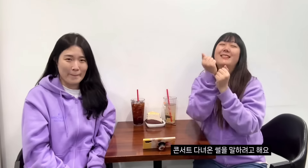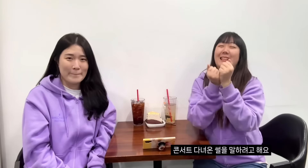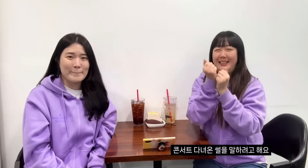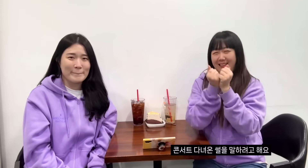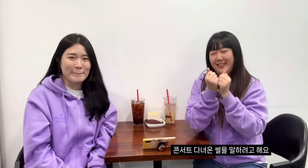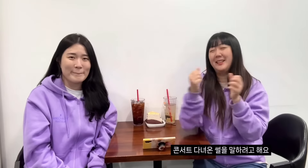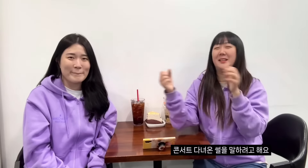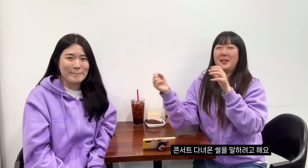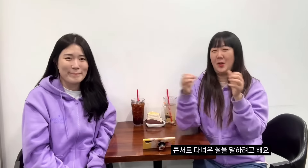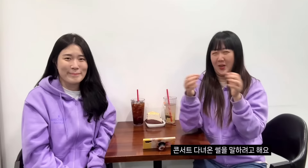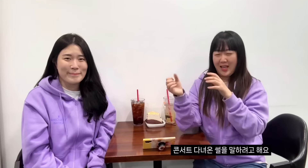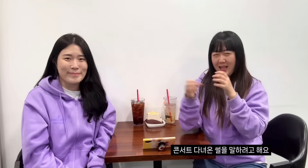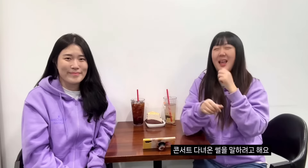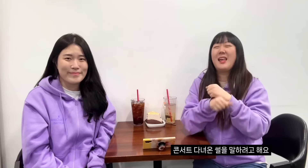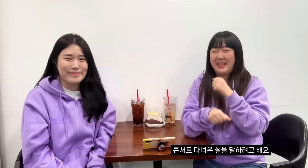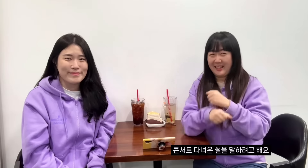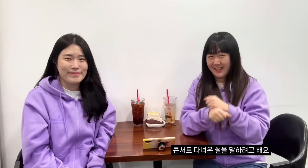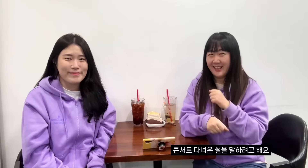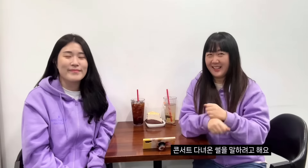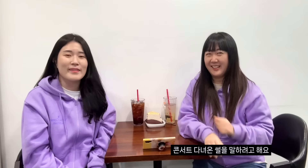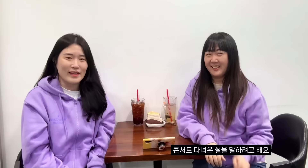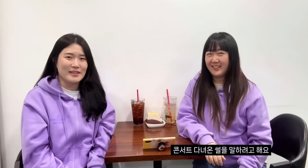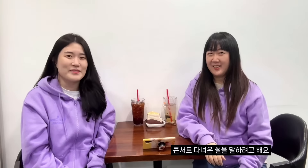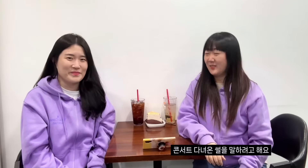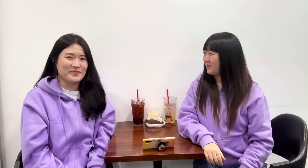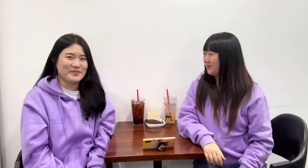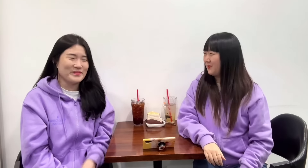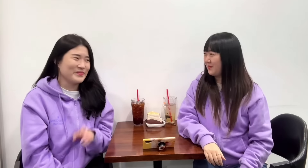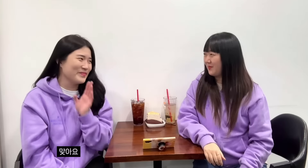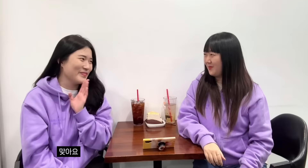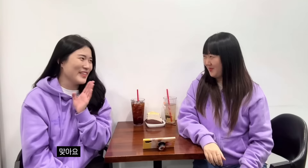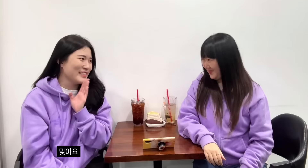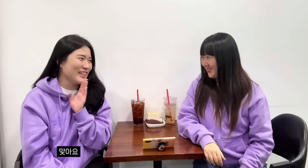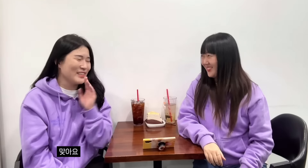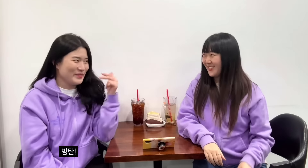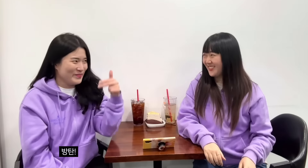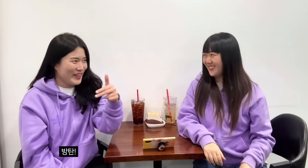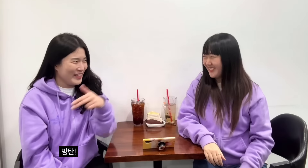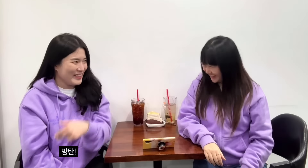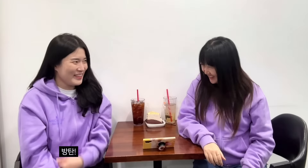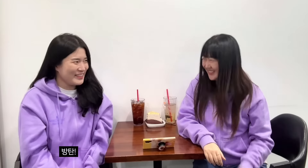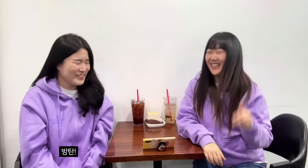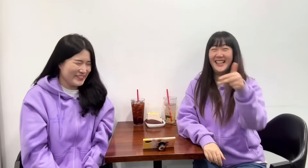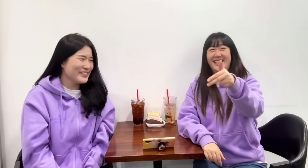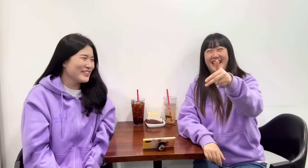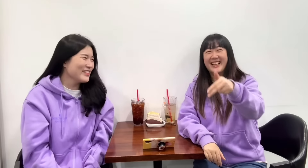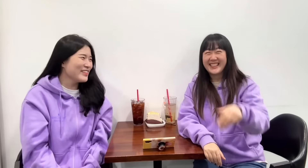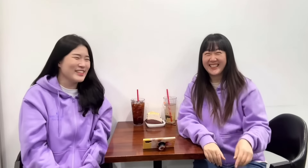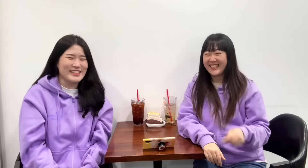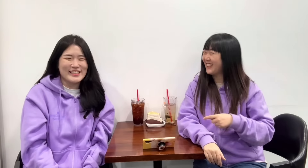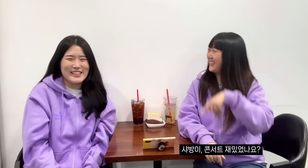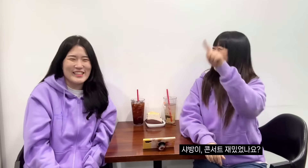I'm going to talk about the story of going to the concert. That's right BTS!